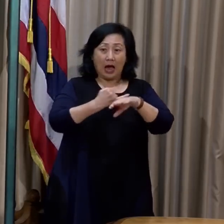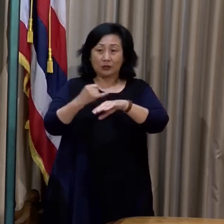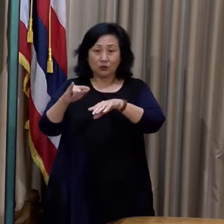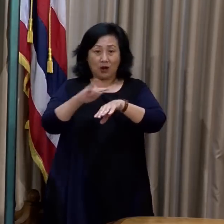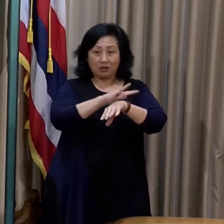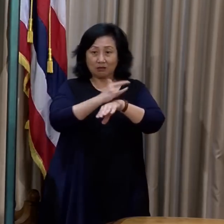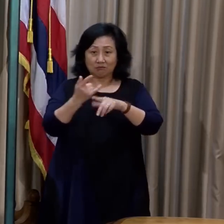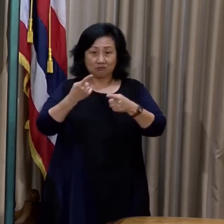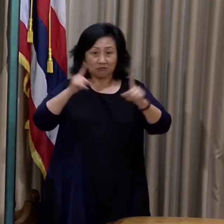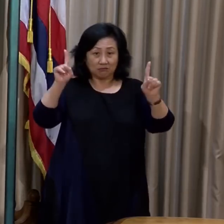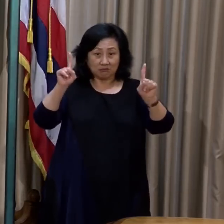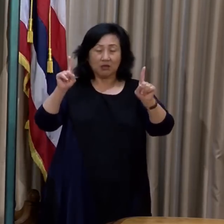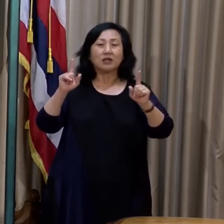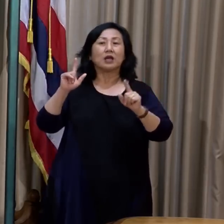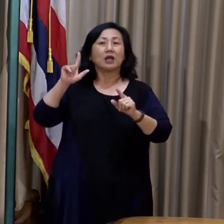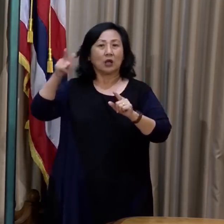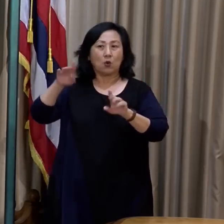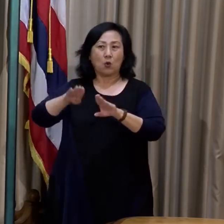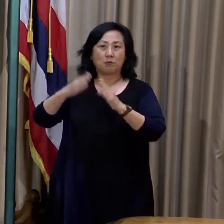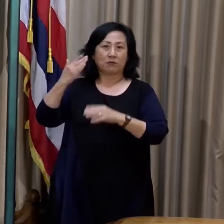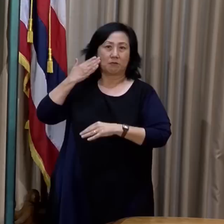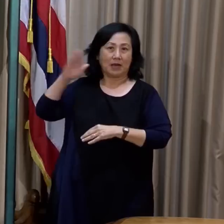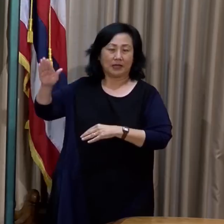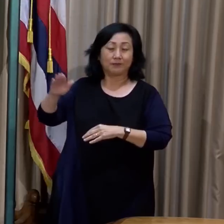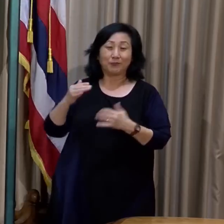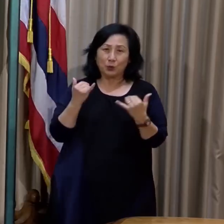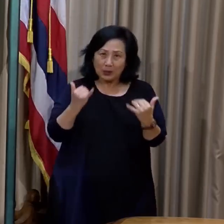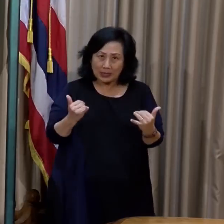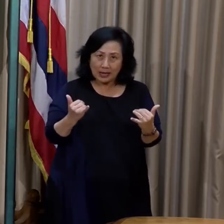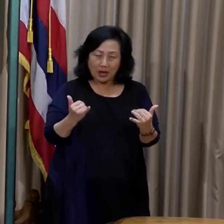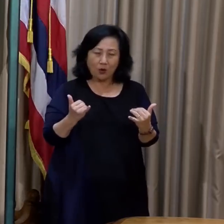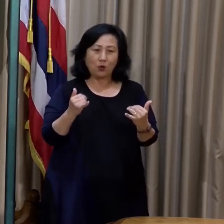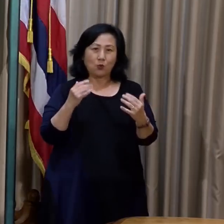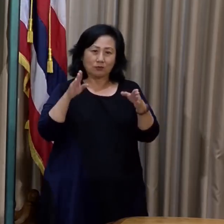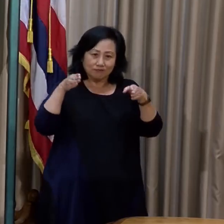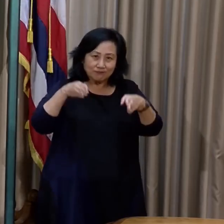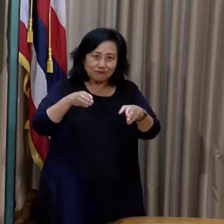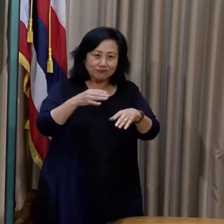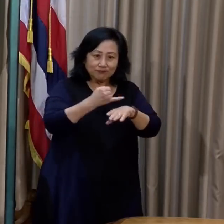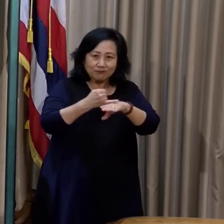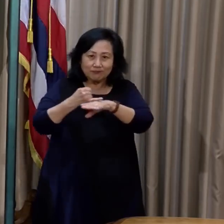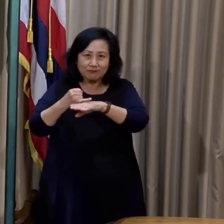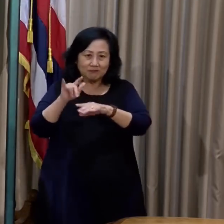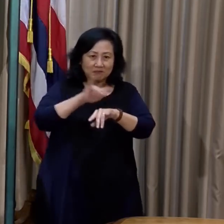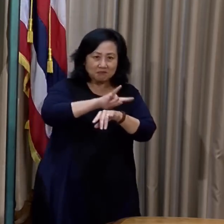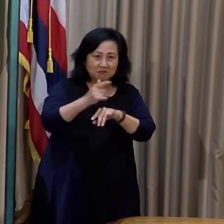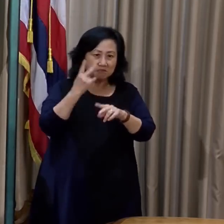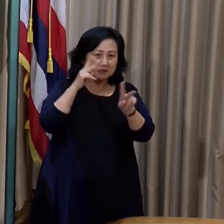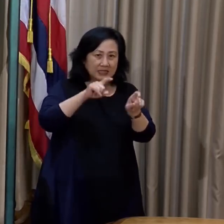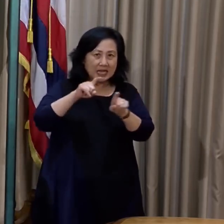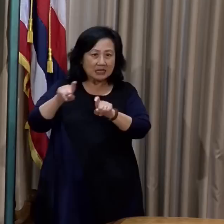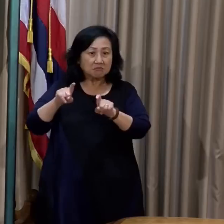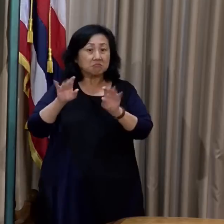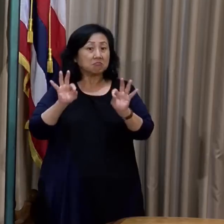WE WILL CONTINUE TO WORK HARD TO REESTABLISH AND REOPEN TRANSFER TRENDS PACIFIC --